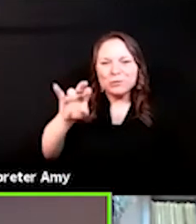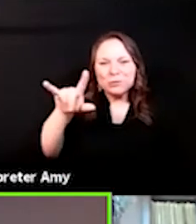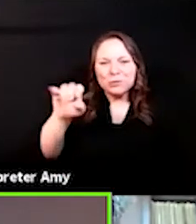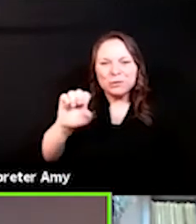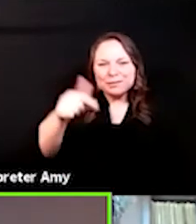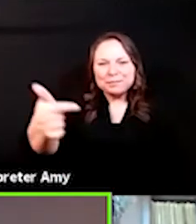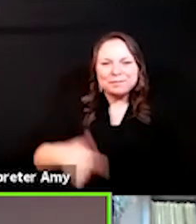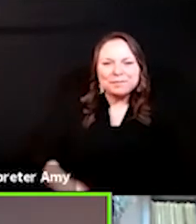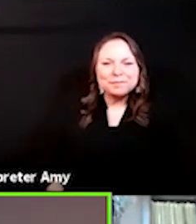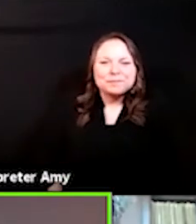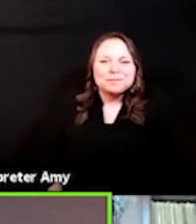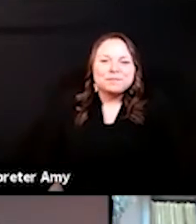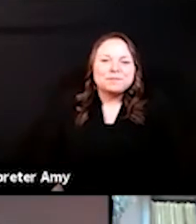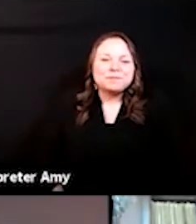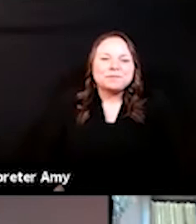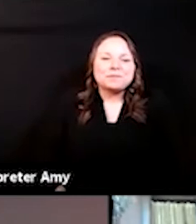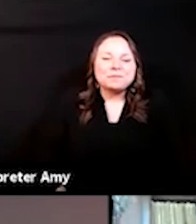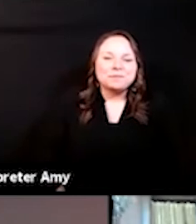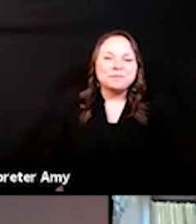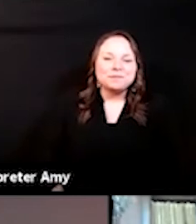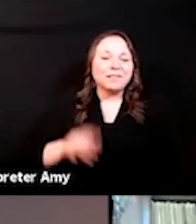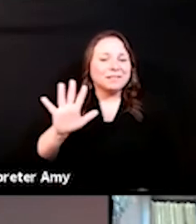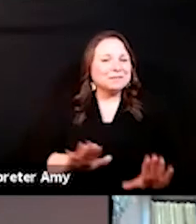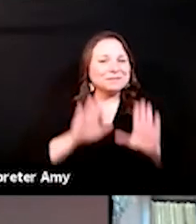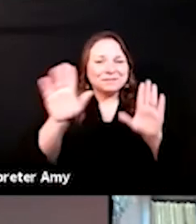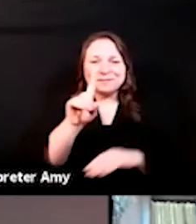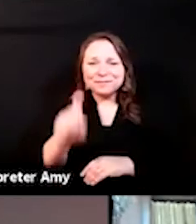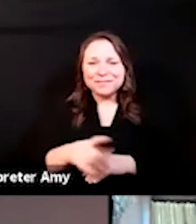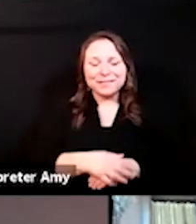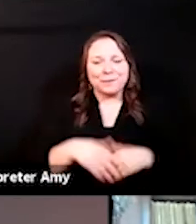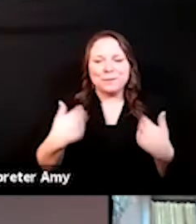MY COMPUTER. JULIE, I'LL START WITH YOU. » THAT IS A GREAT QUESTION. I THINK THERE'S LOTS OF